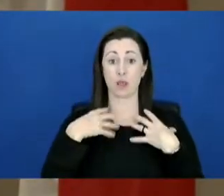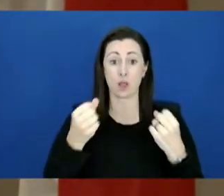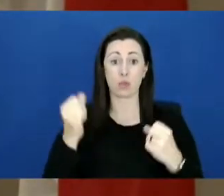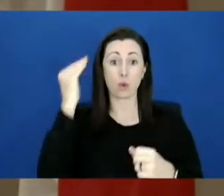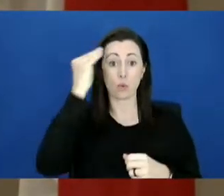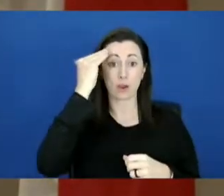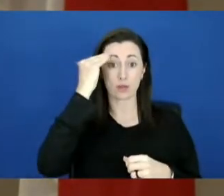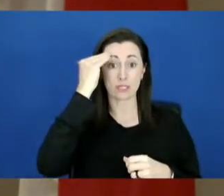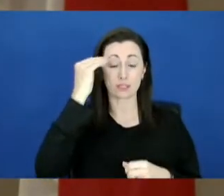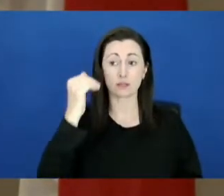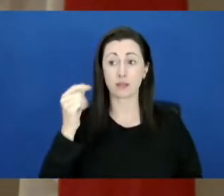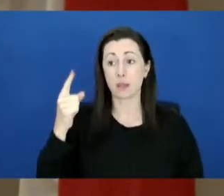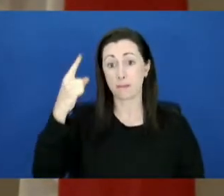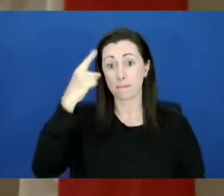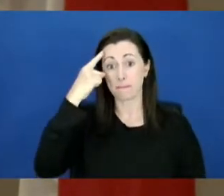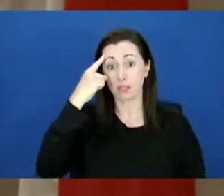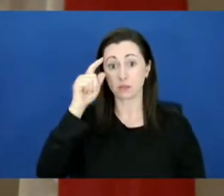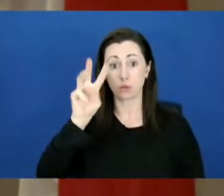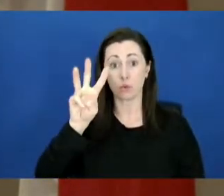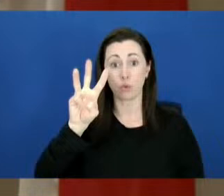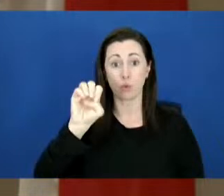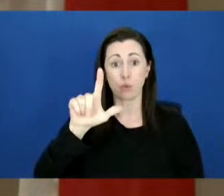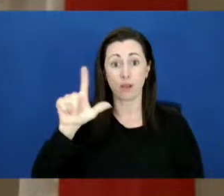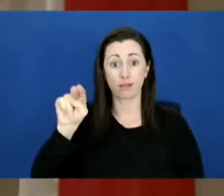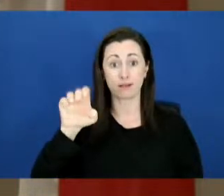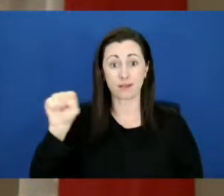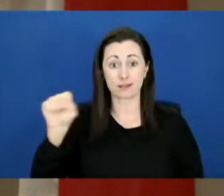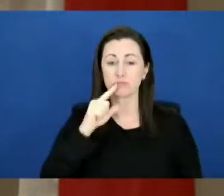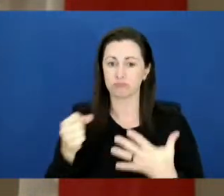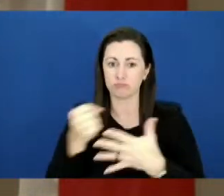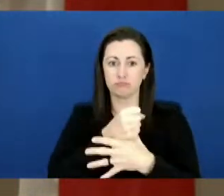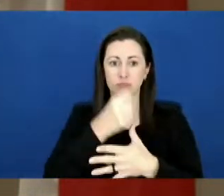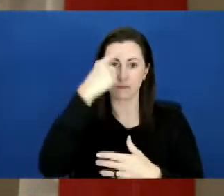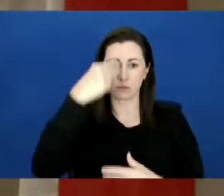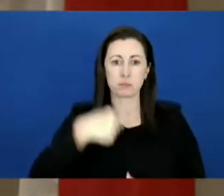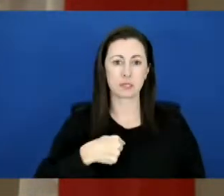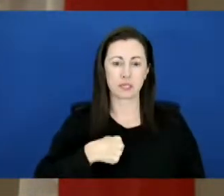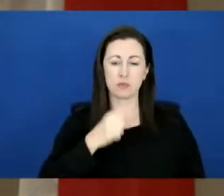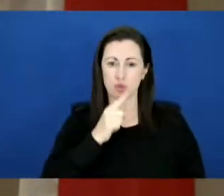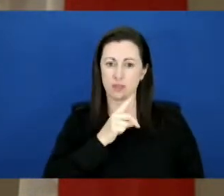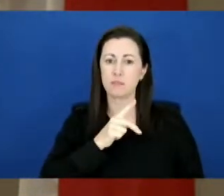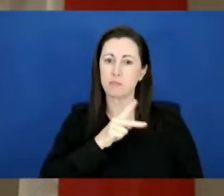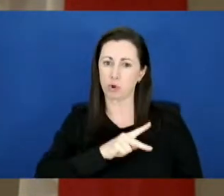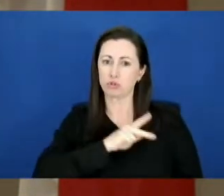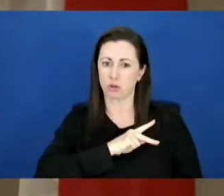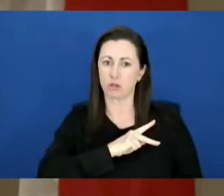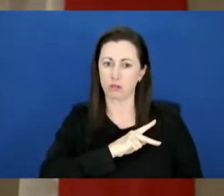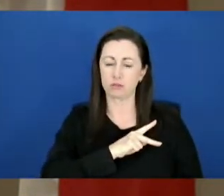AND I THANK MY COLLEAGUES FOR LETTING ME READ THE